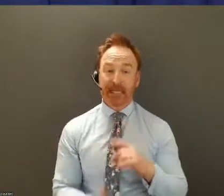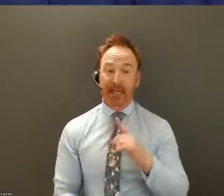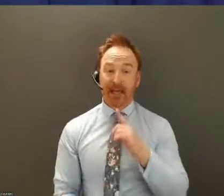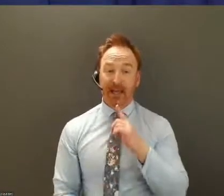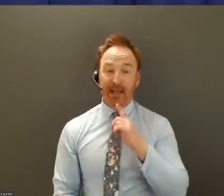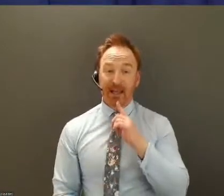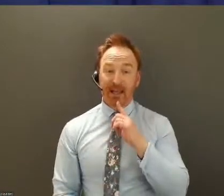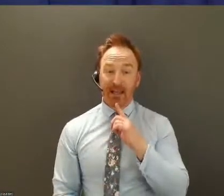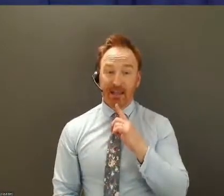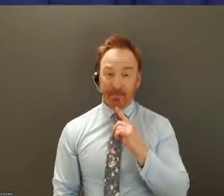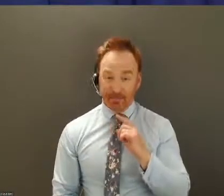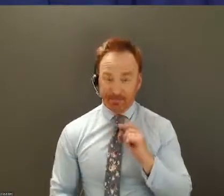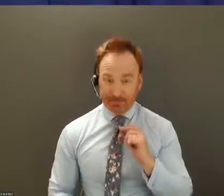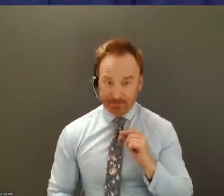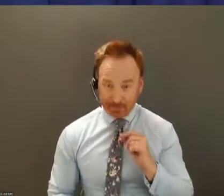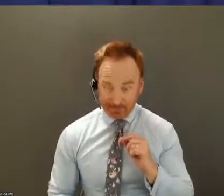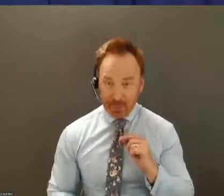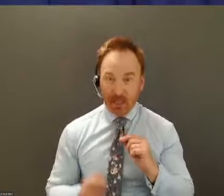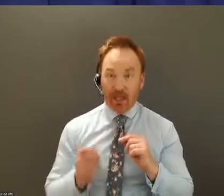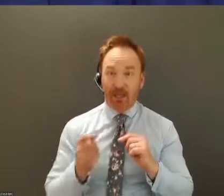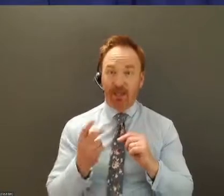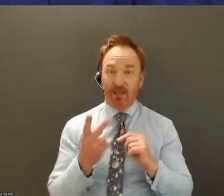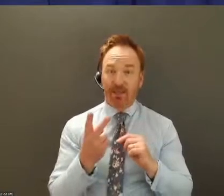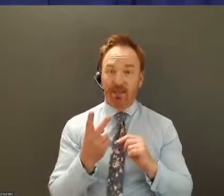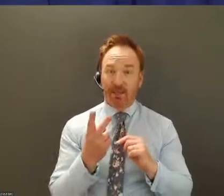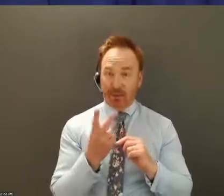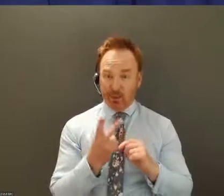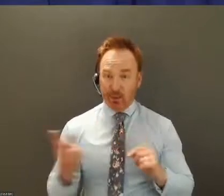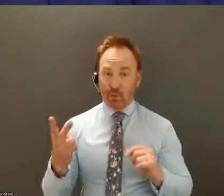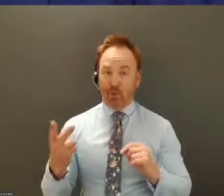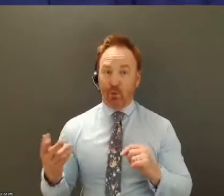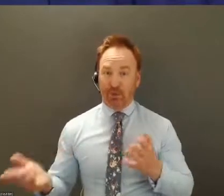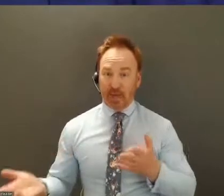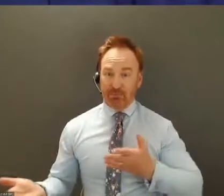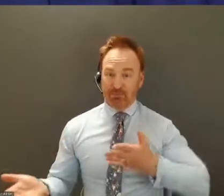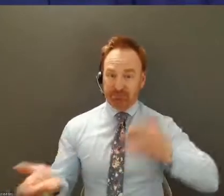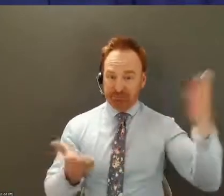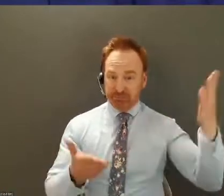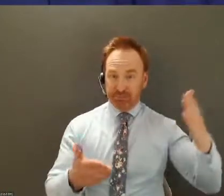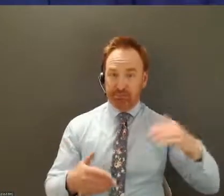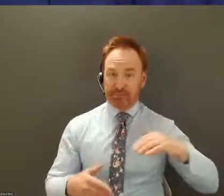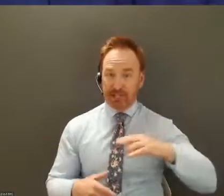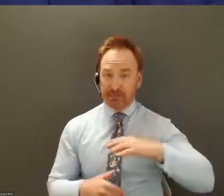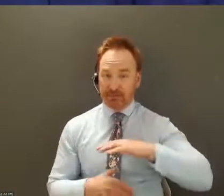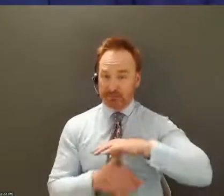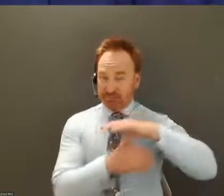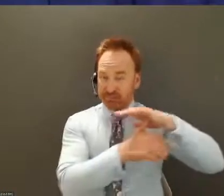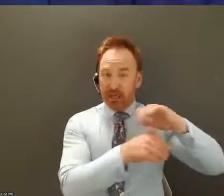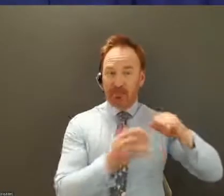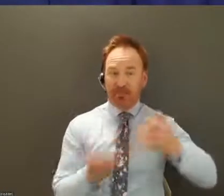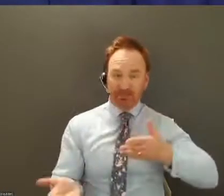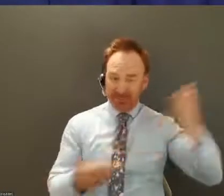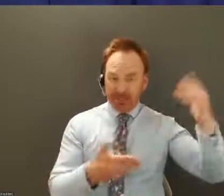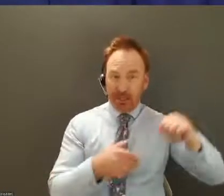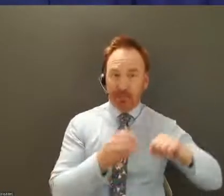Doctor Hanley.